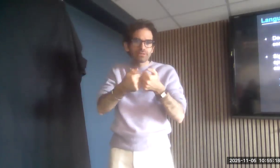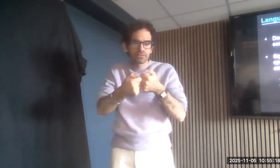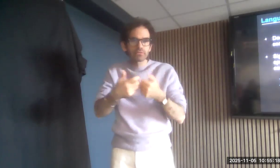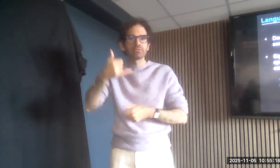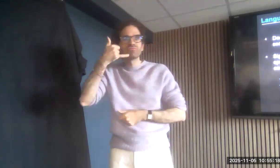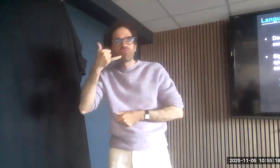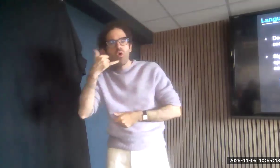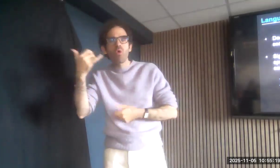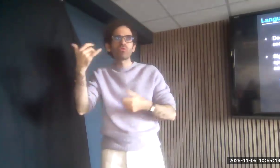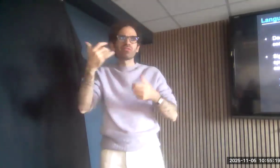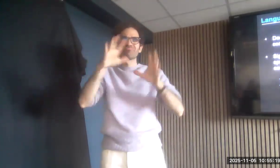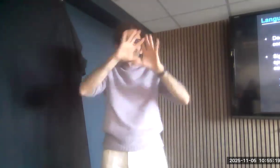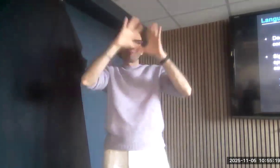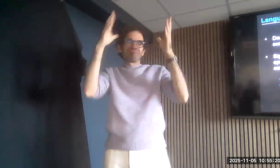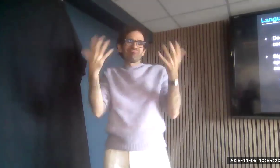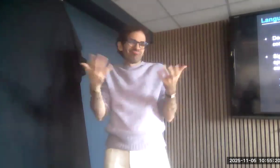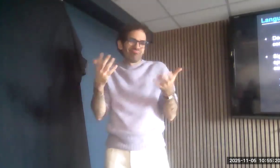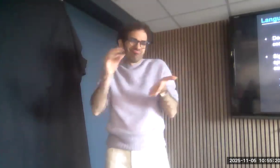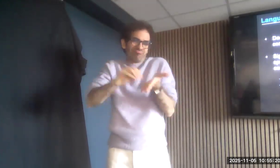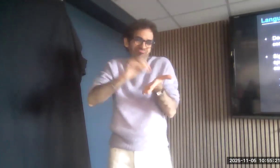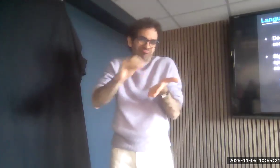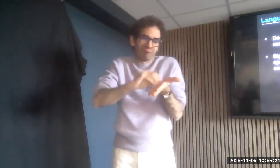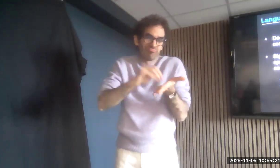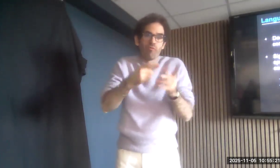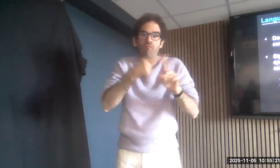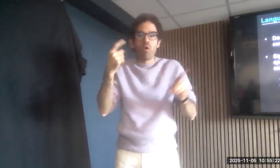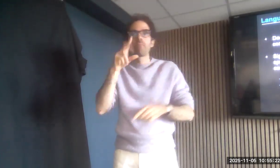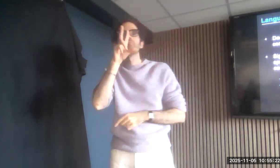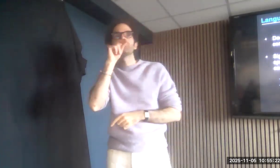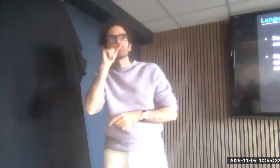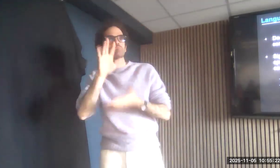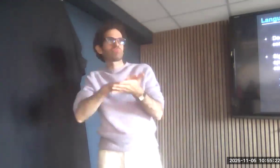They're also being exposed to the written format of these languages through SMS texts,